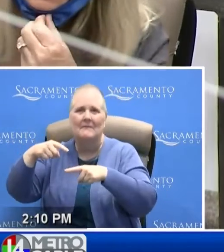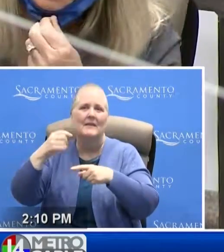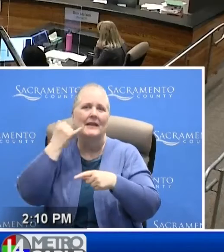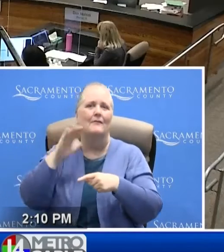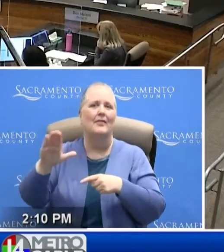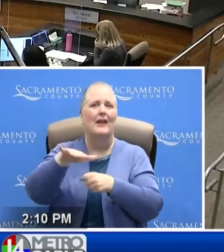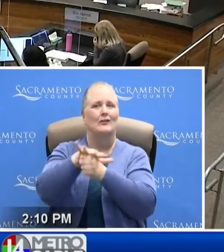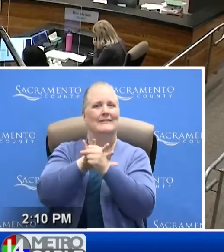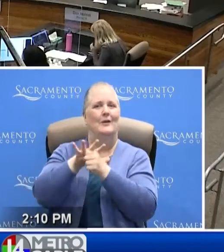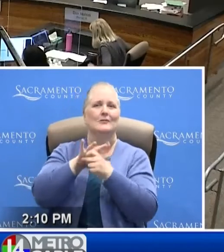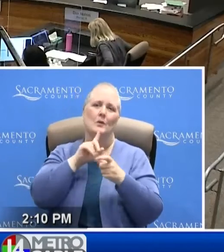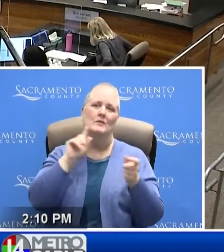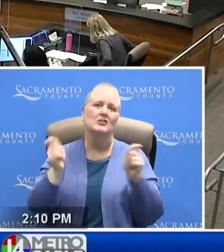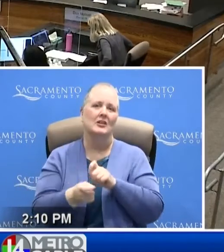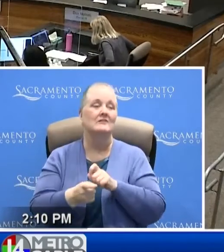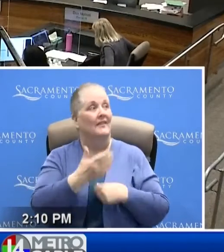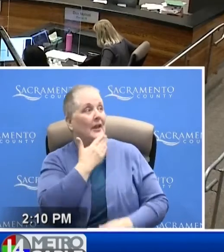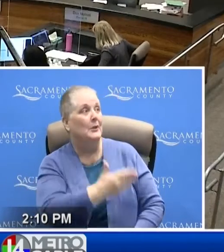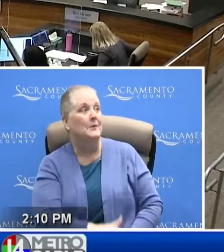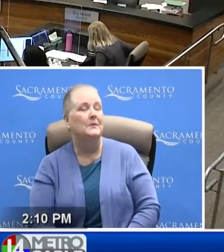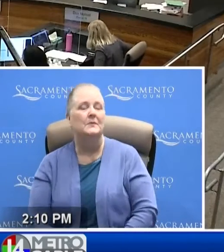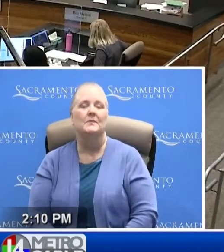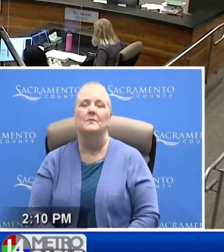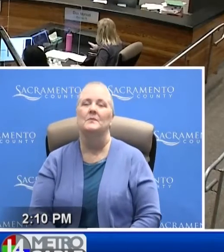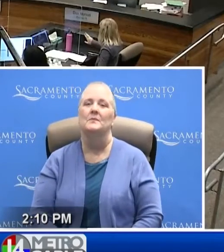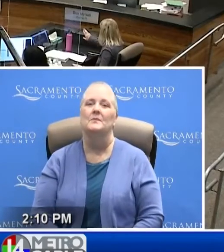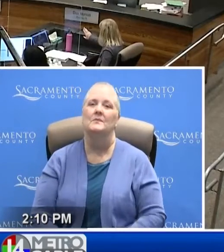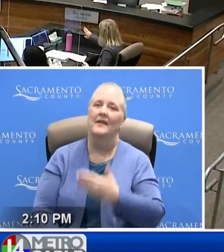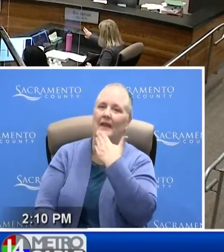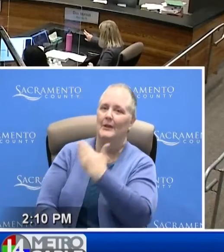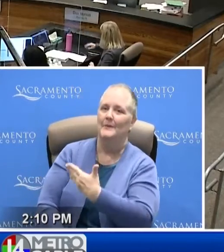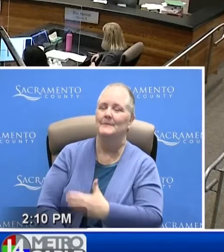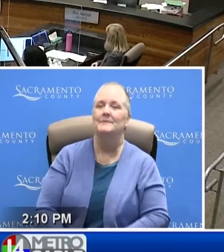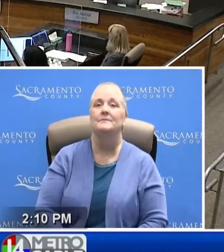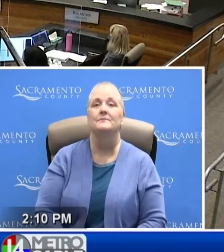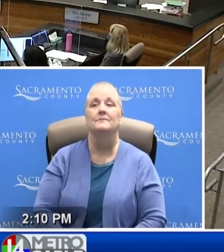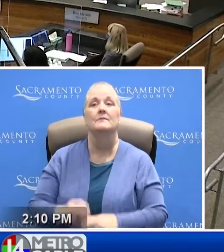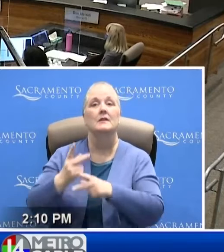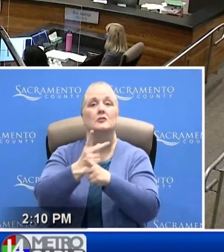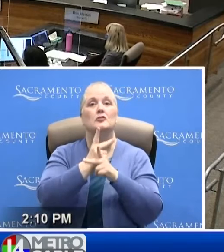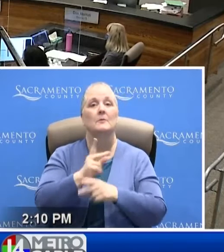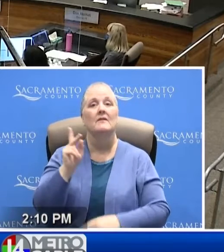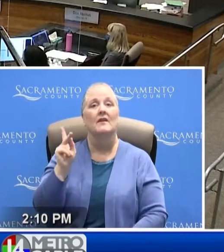Okay, thank you for that. Thank you. Supervisor Kennedy, thank you, chair.